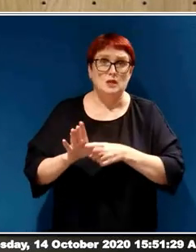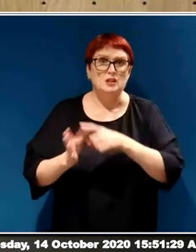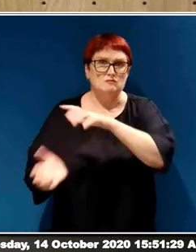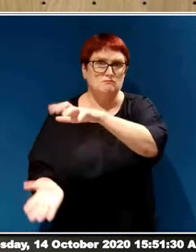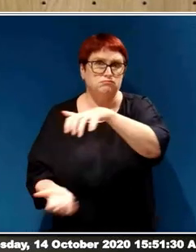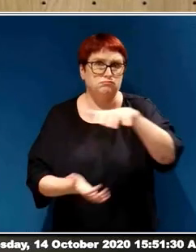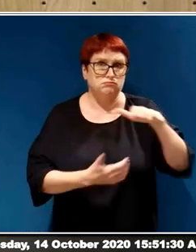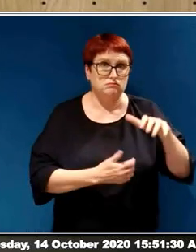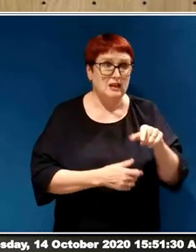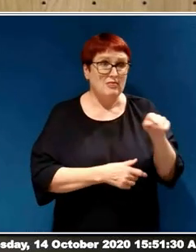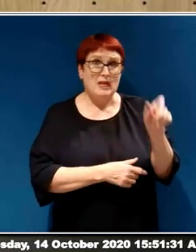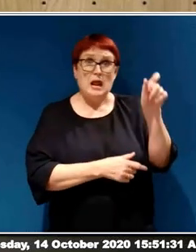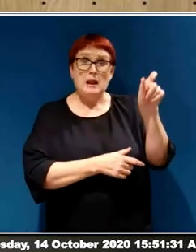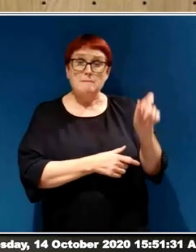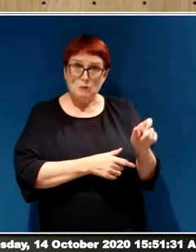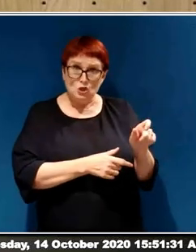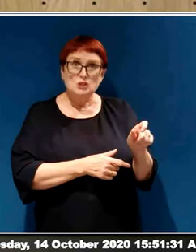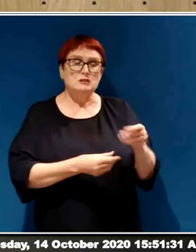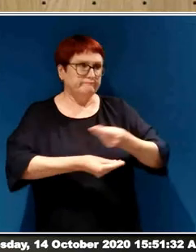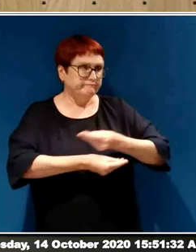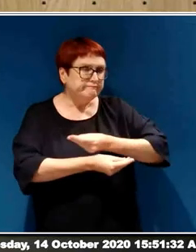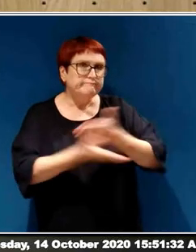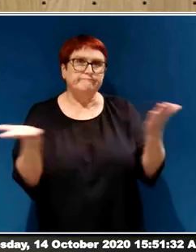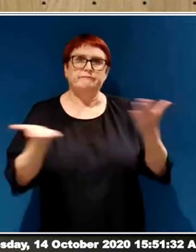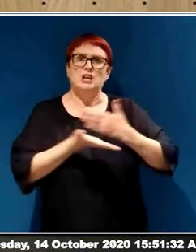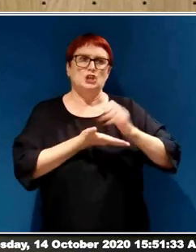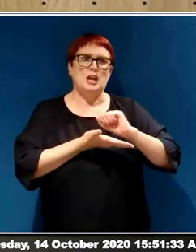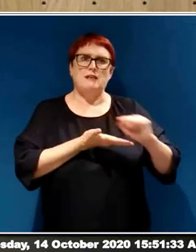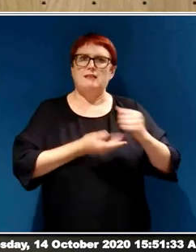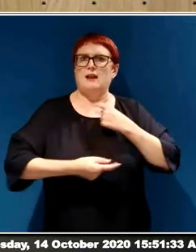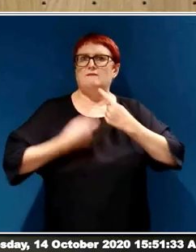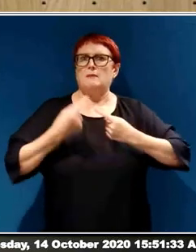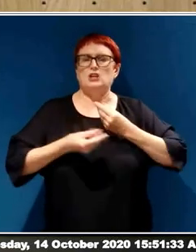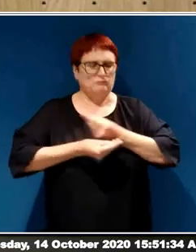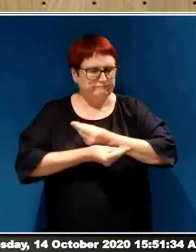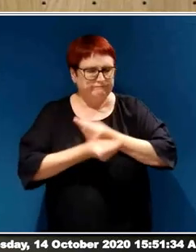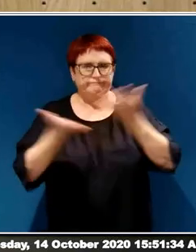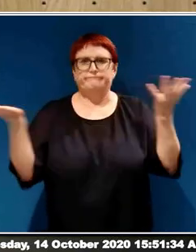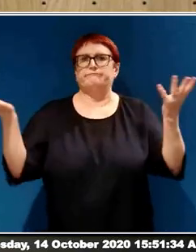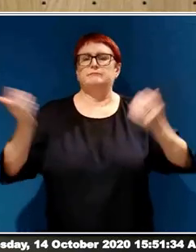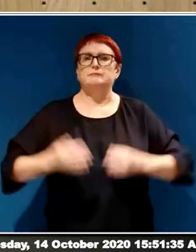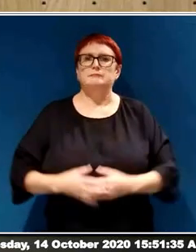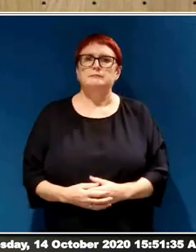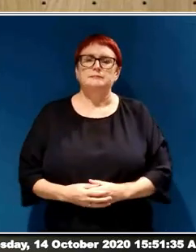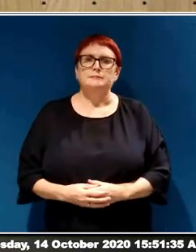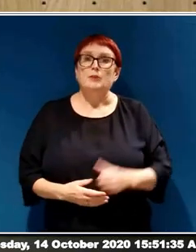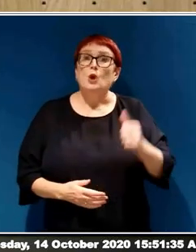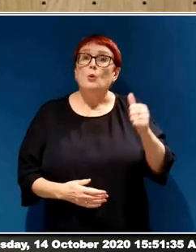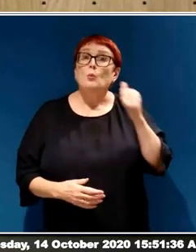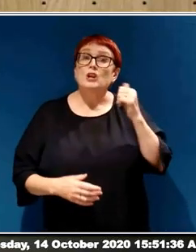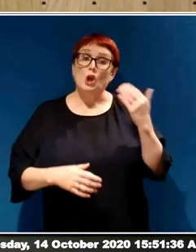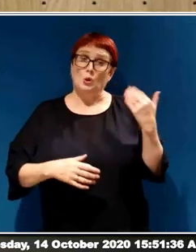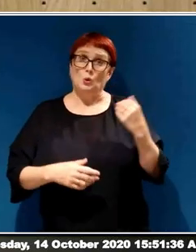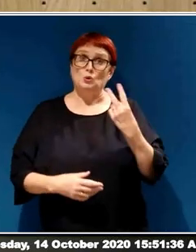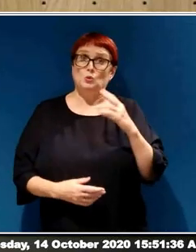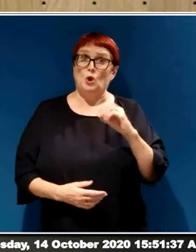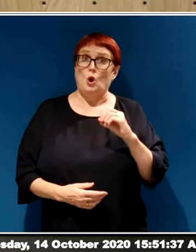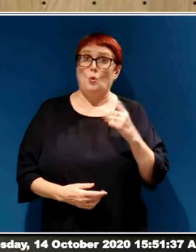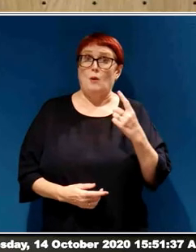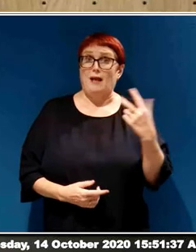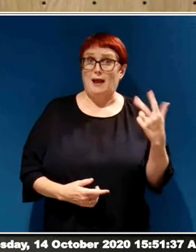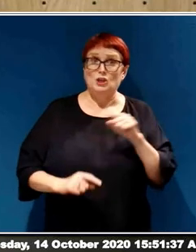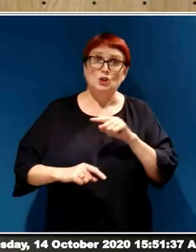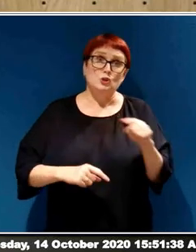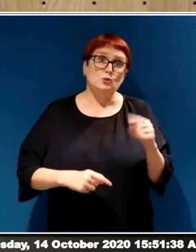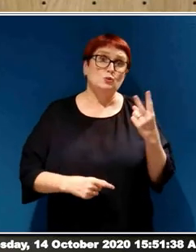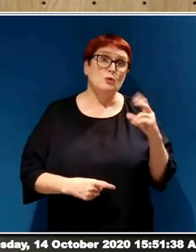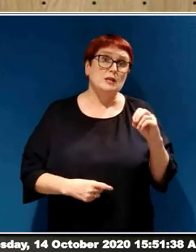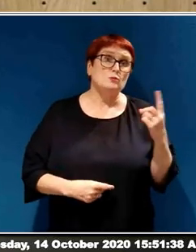available so we know that, for example, in 2018 to 2019, 48 chemical restraints